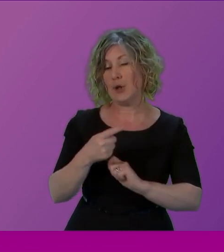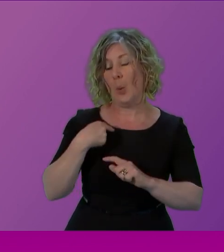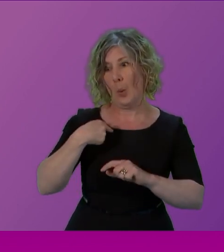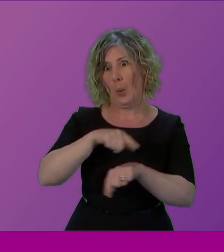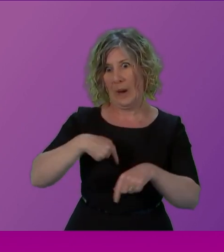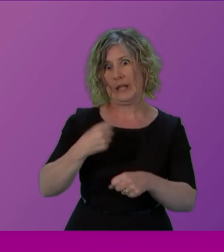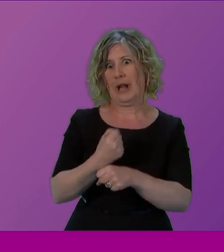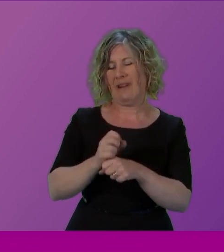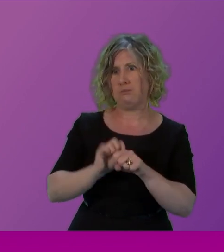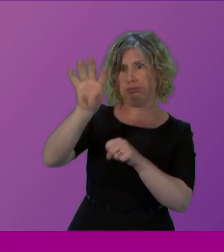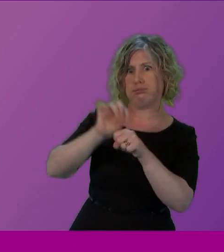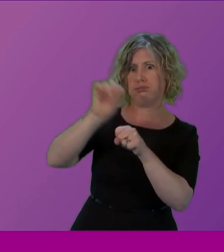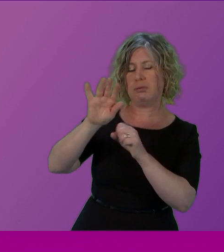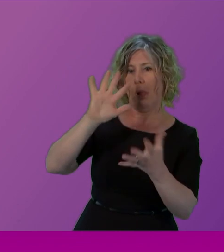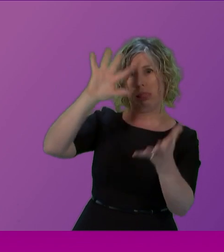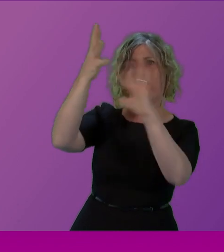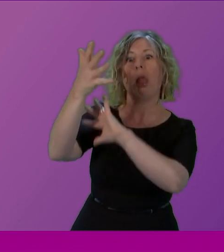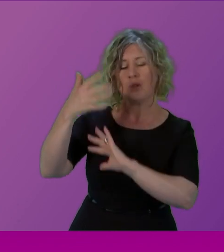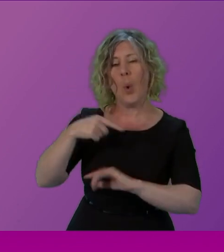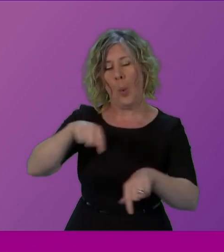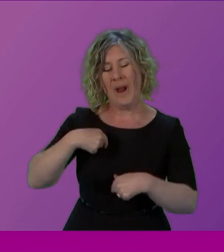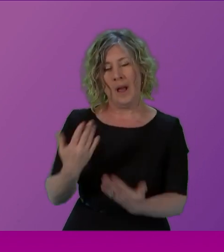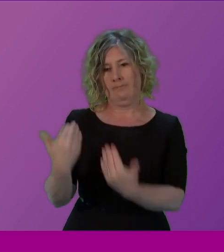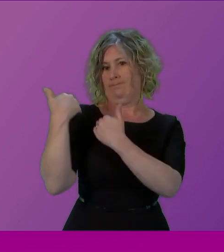particular responsibility to take action to combat climate change.